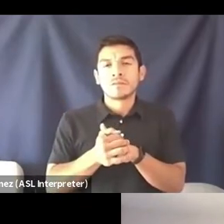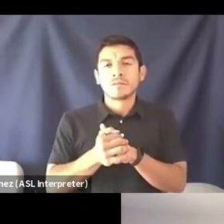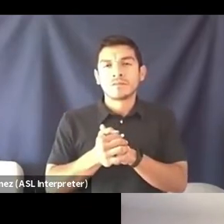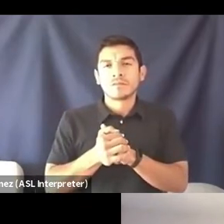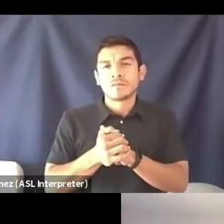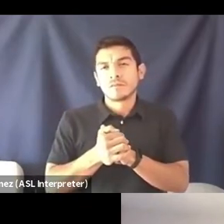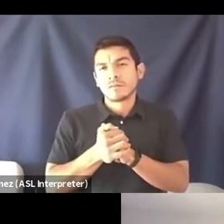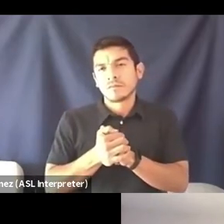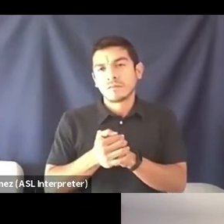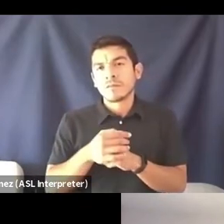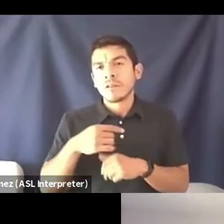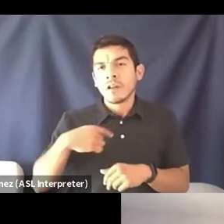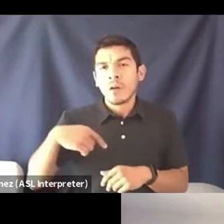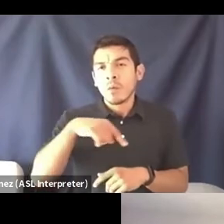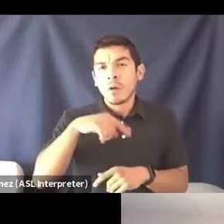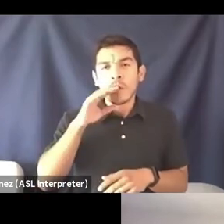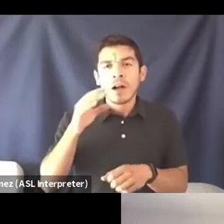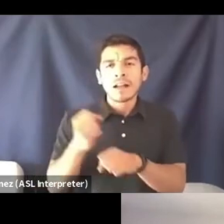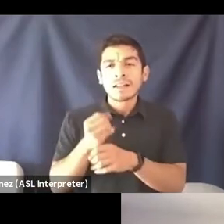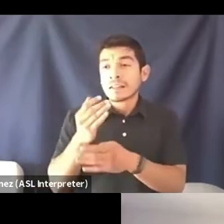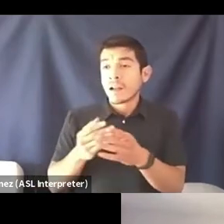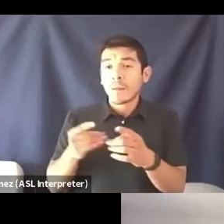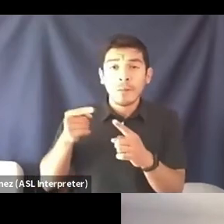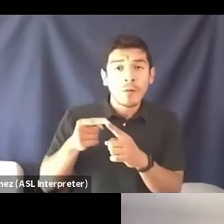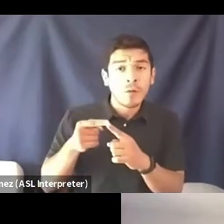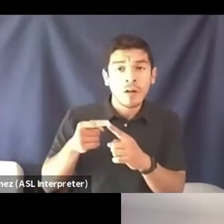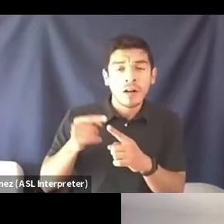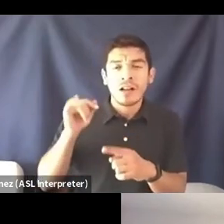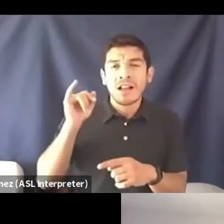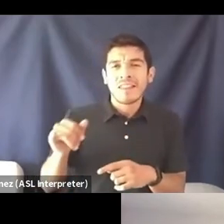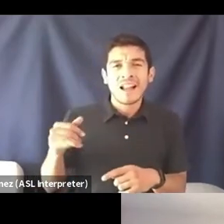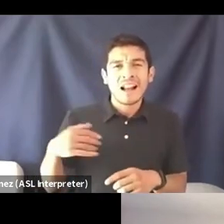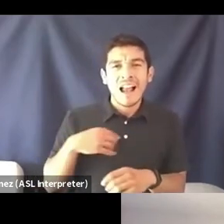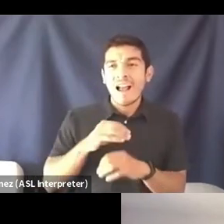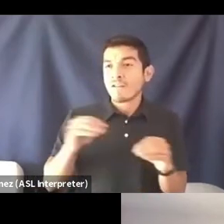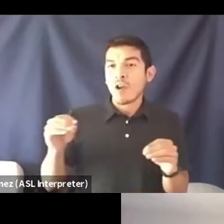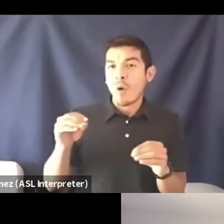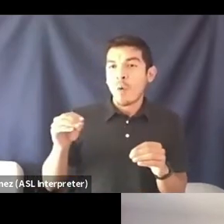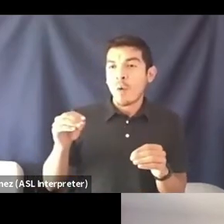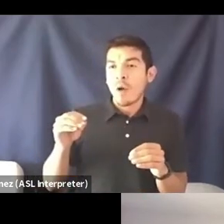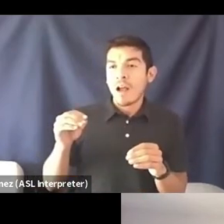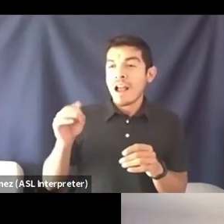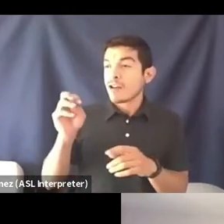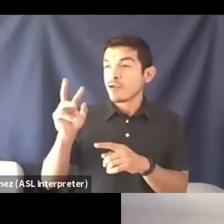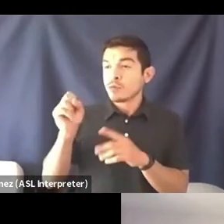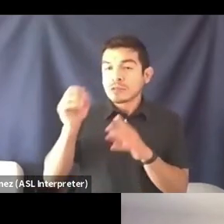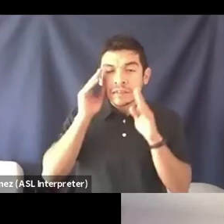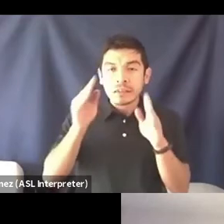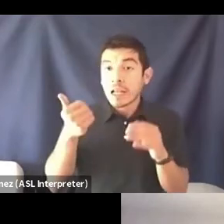we will get to a certain point that like there's no public attention and media attention at some point.